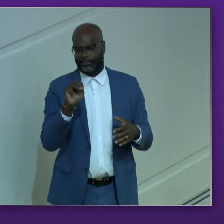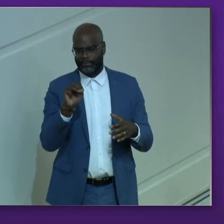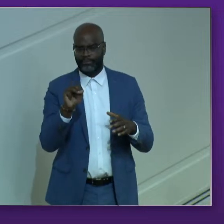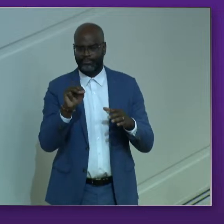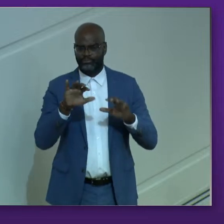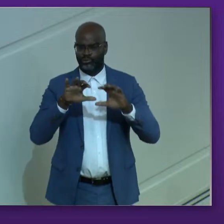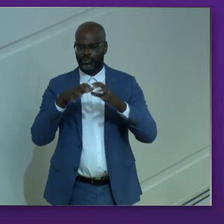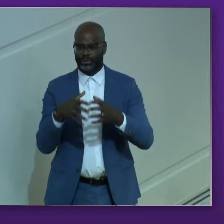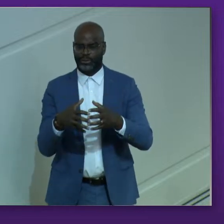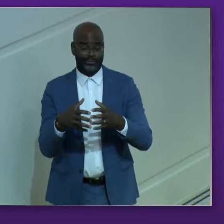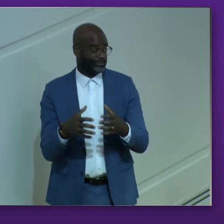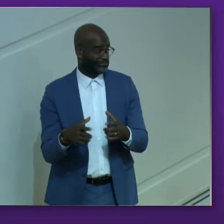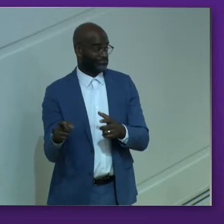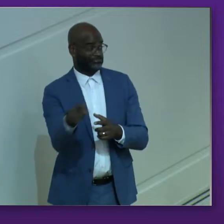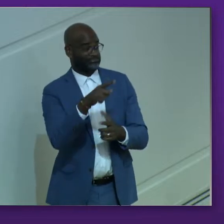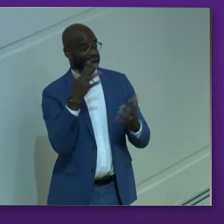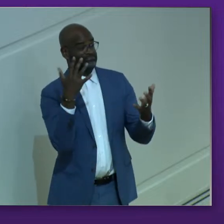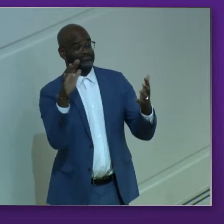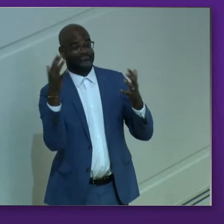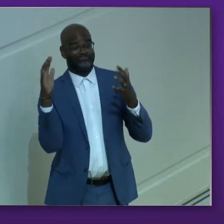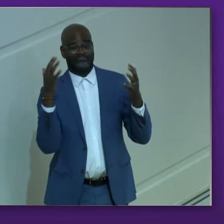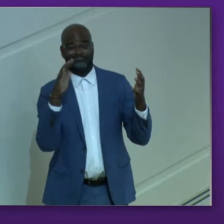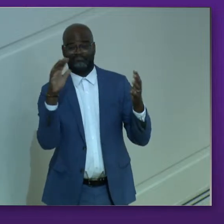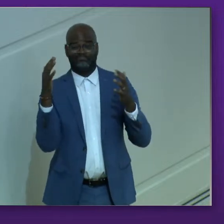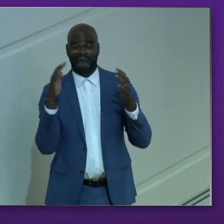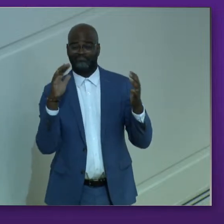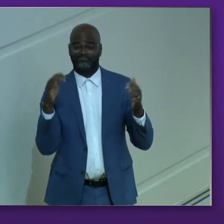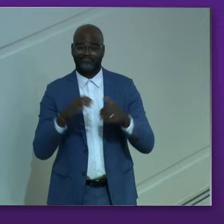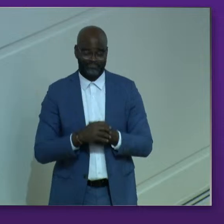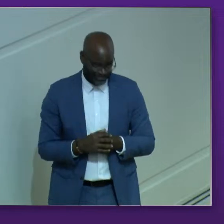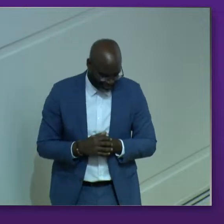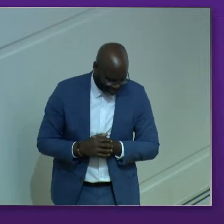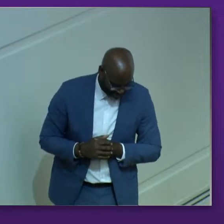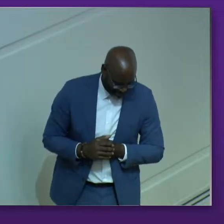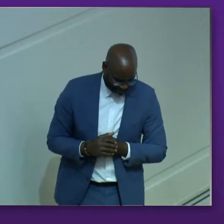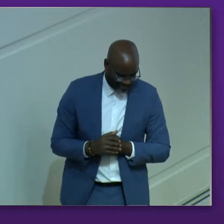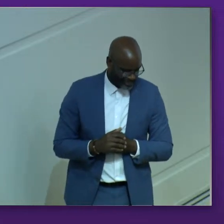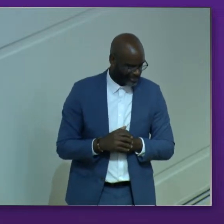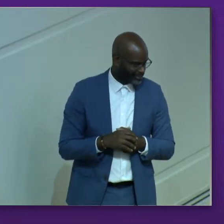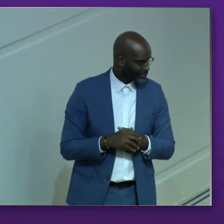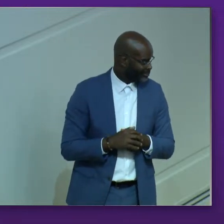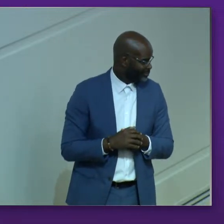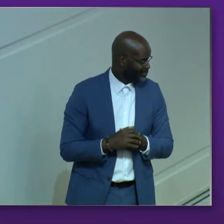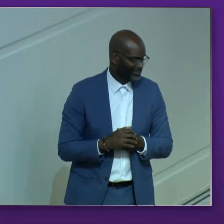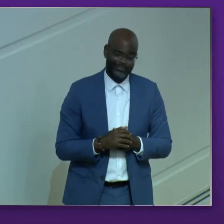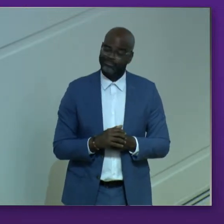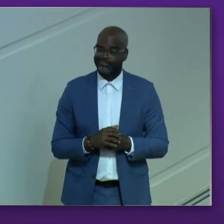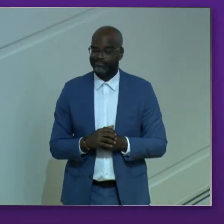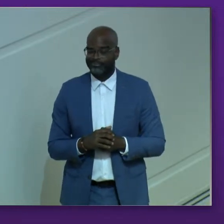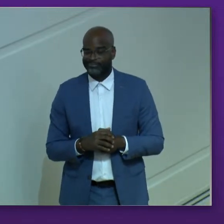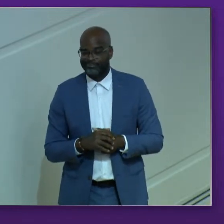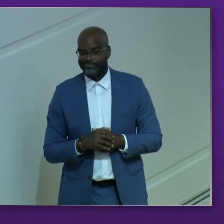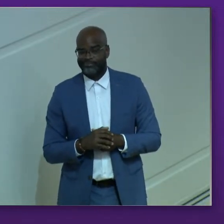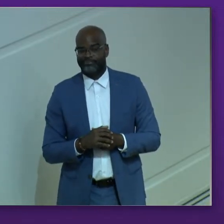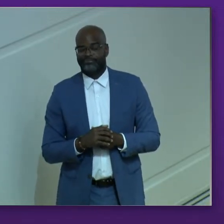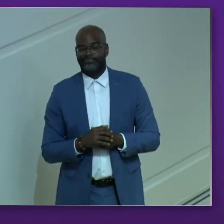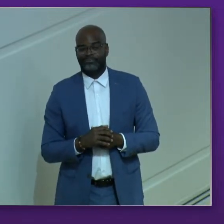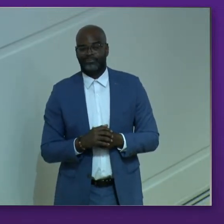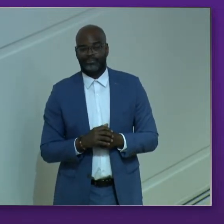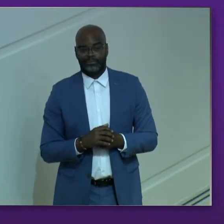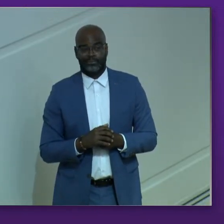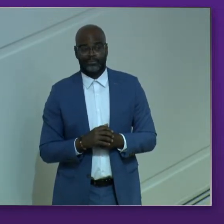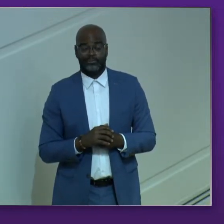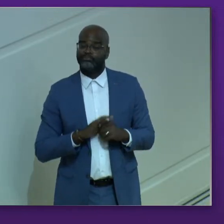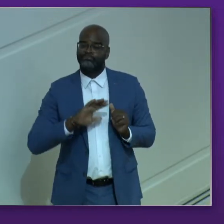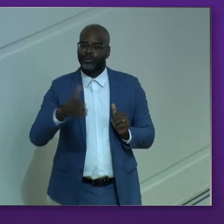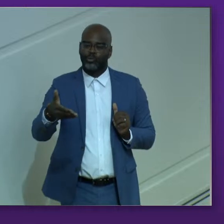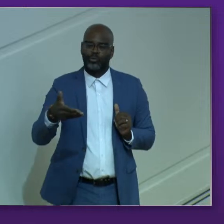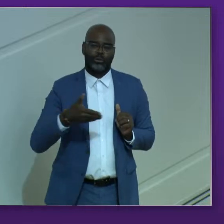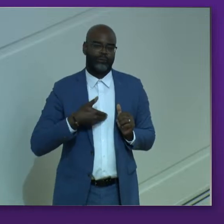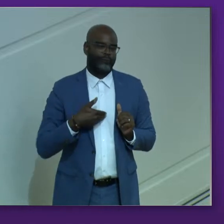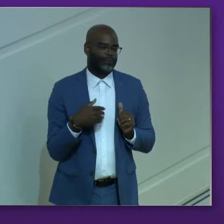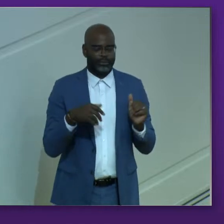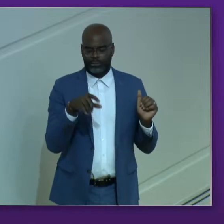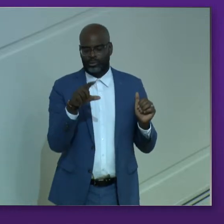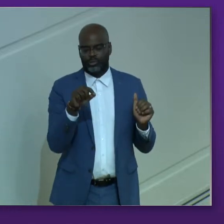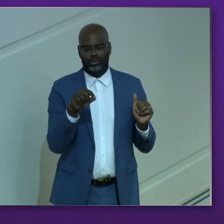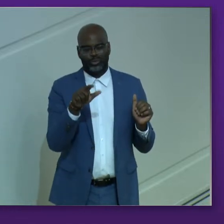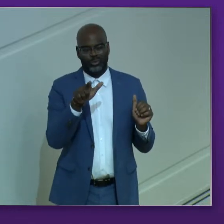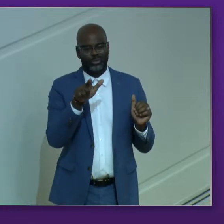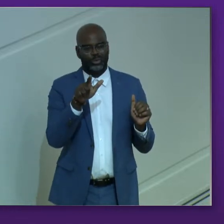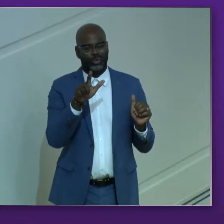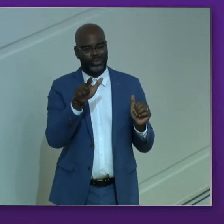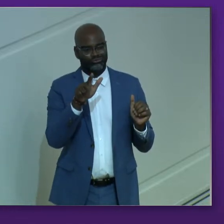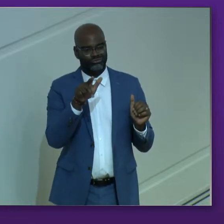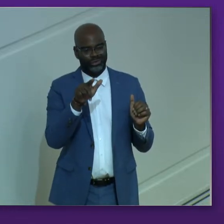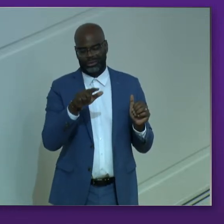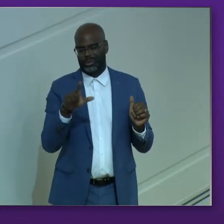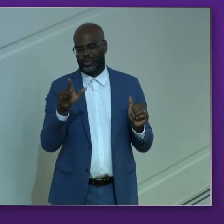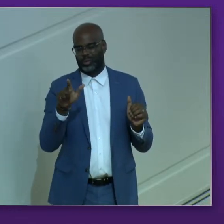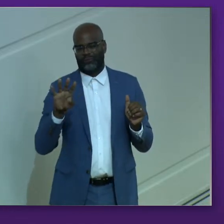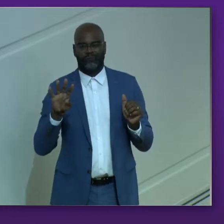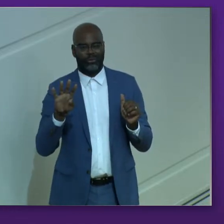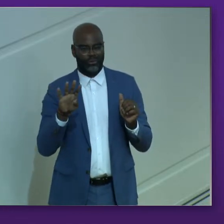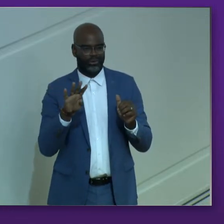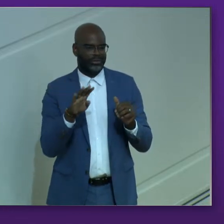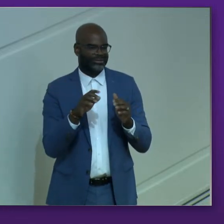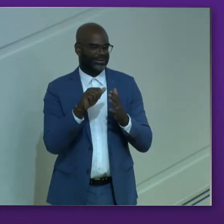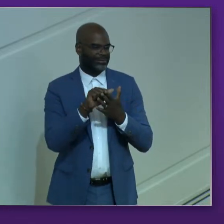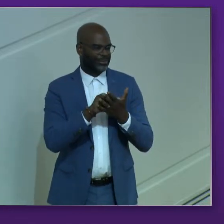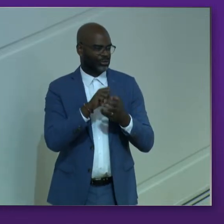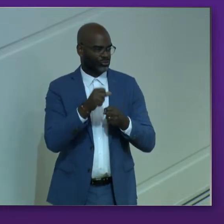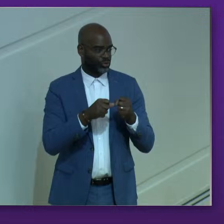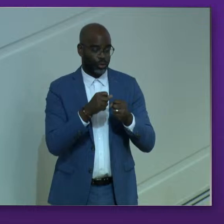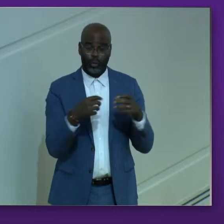BLOOD UNIT STEM UNITS.